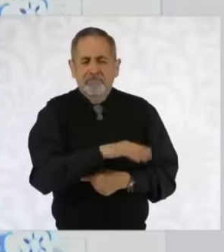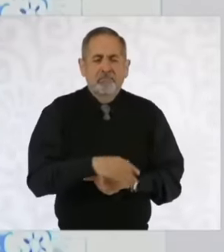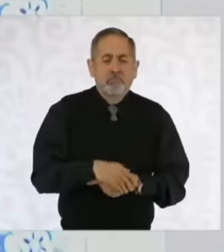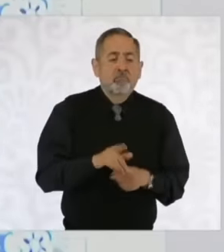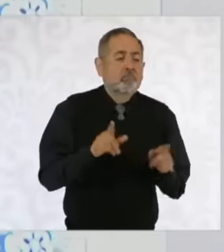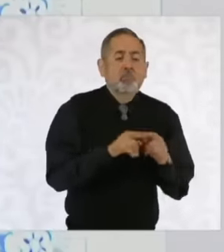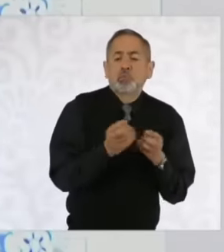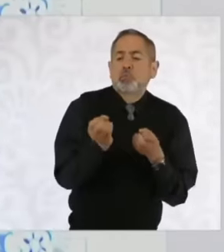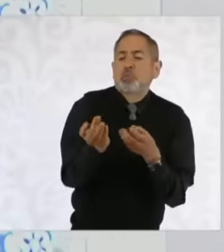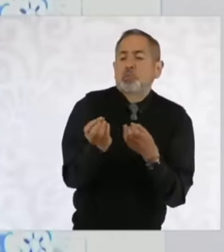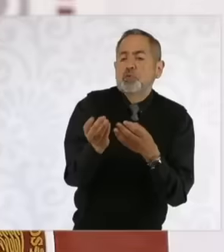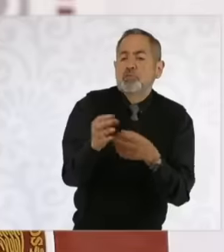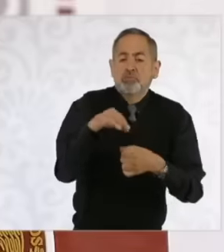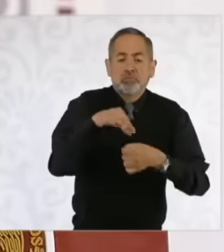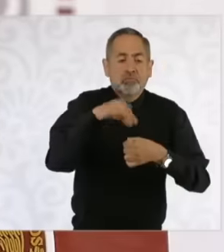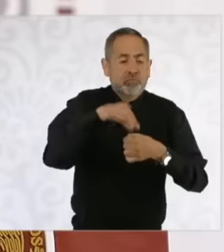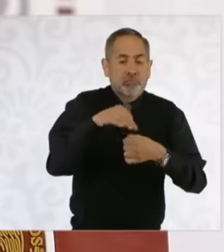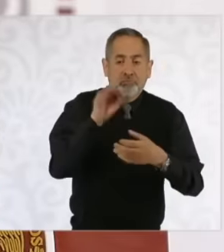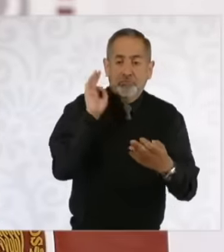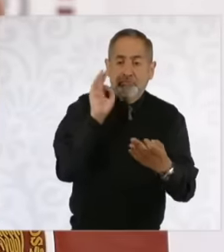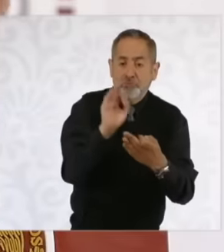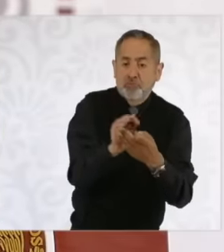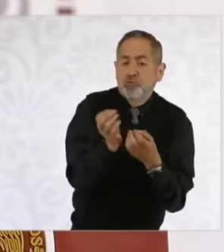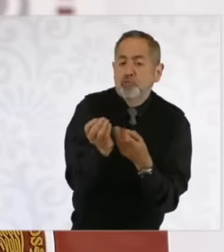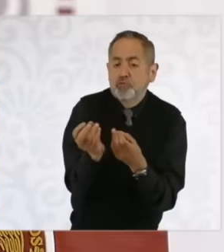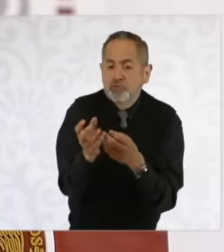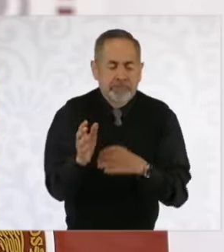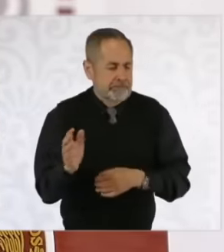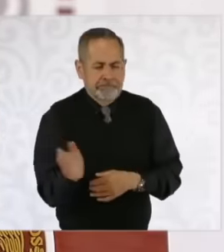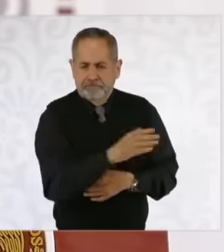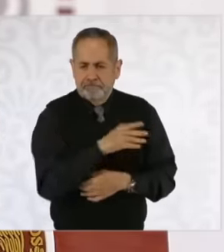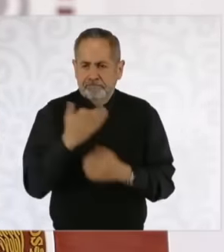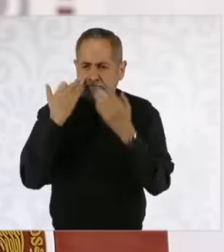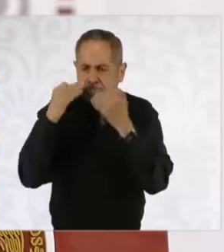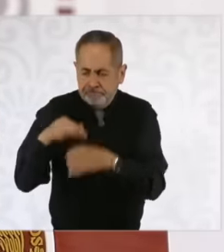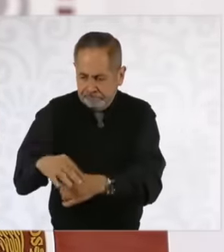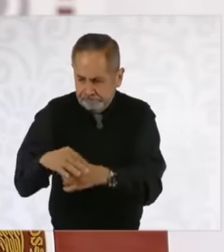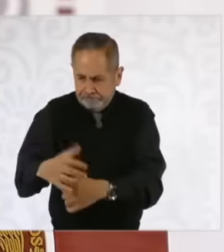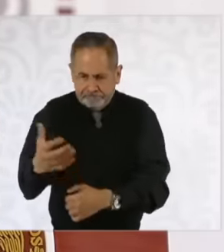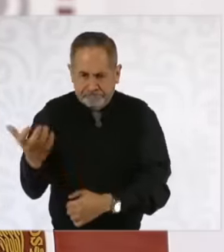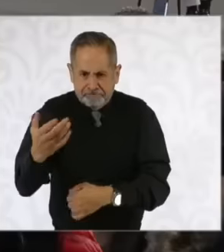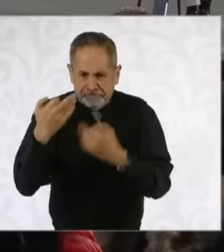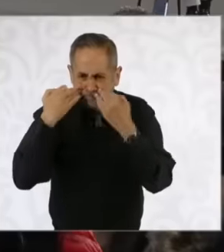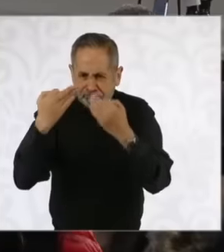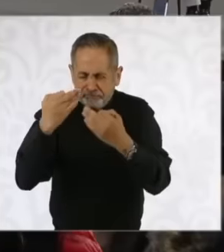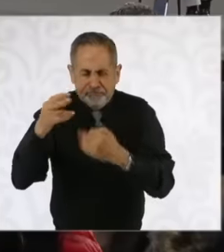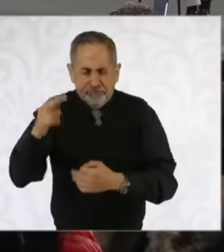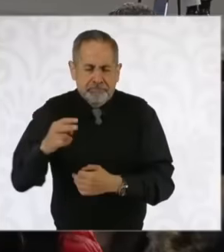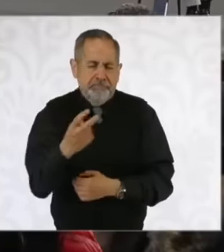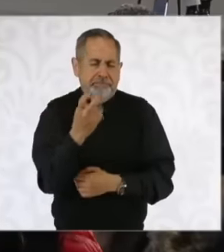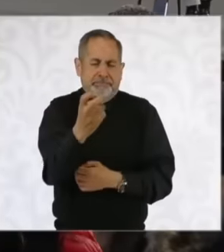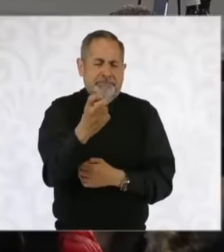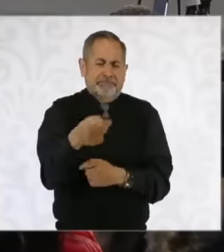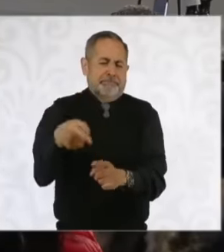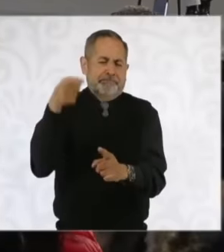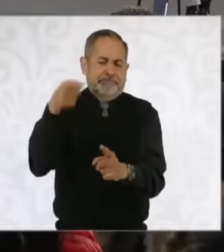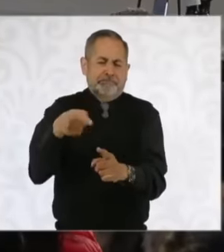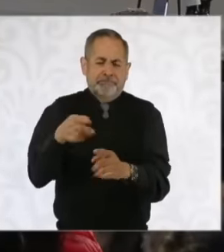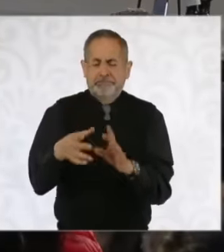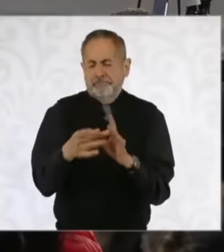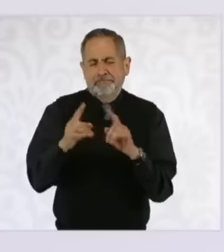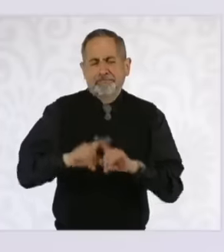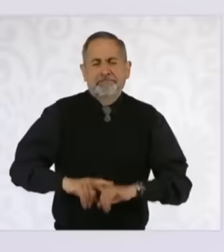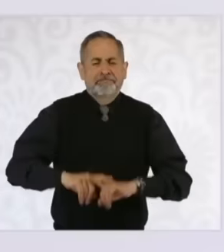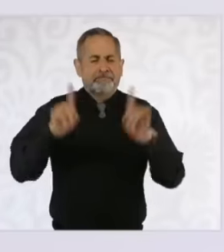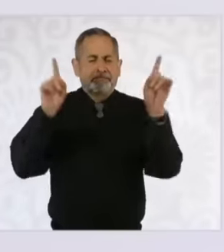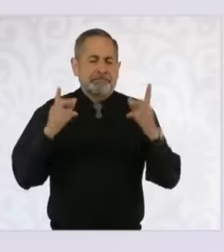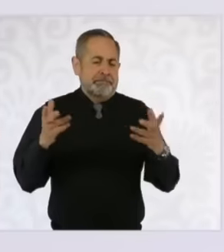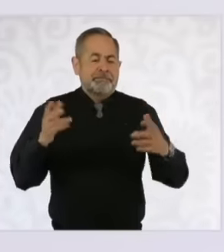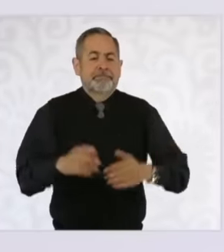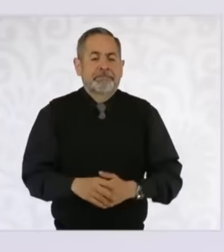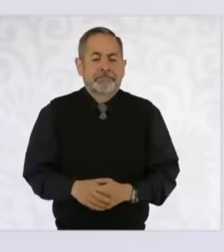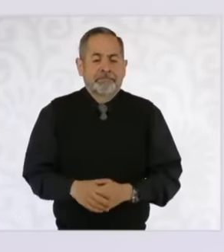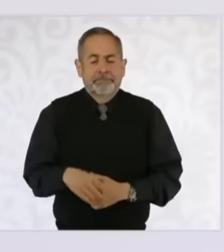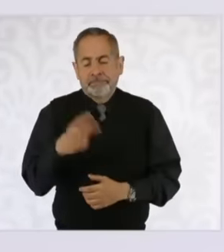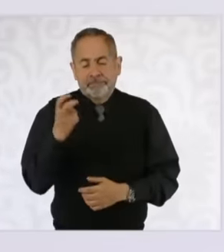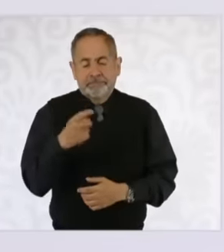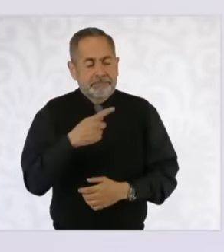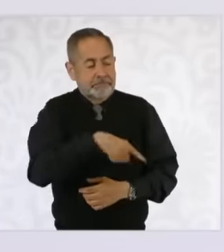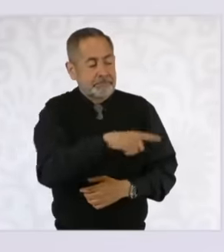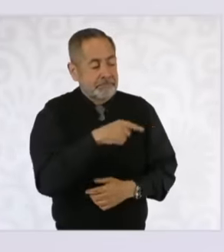election time but rights. That is the big difference then Well, they are going to continue